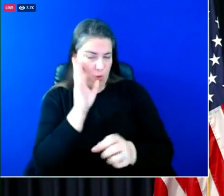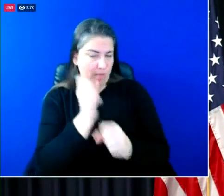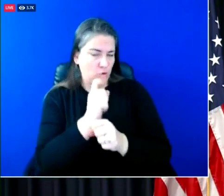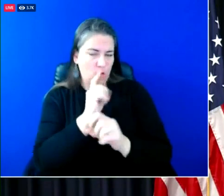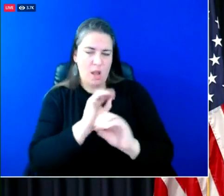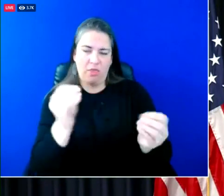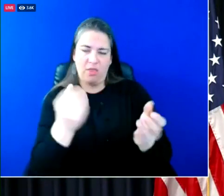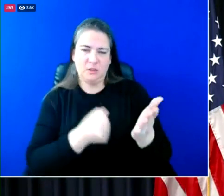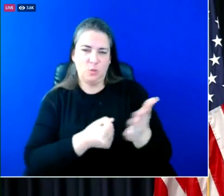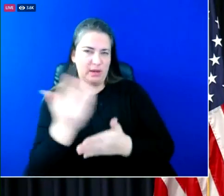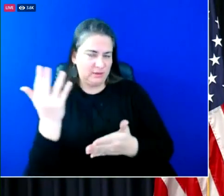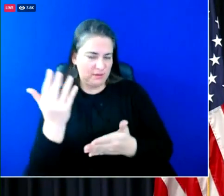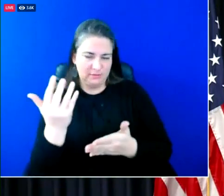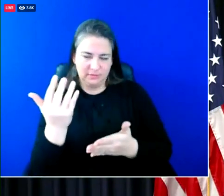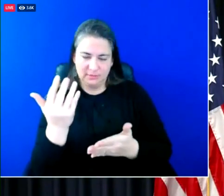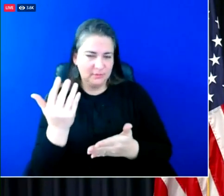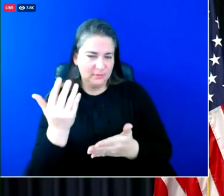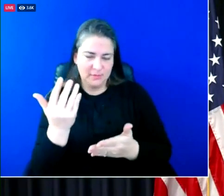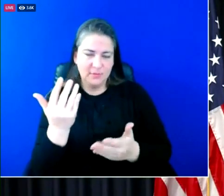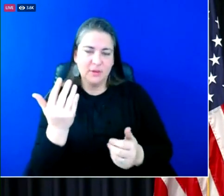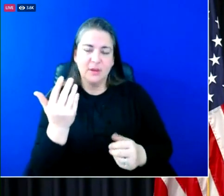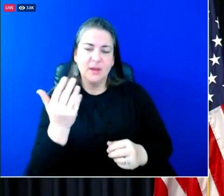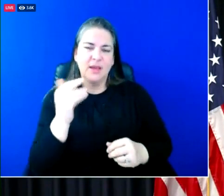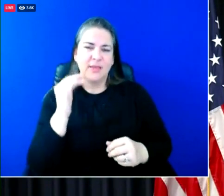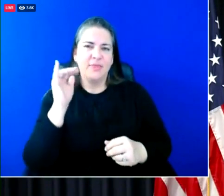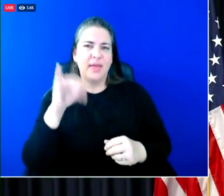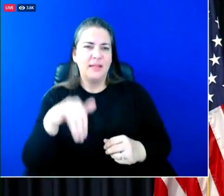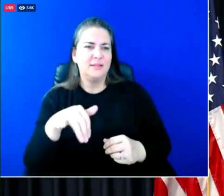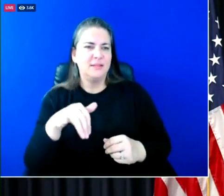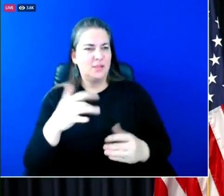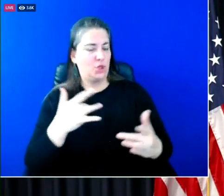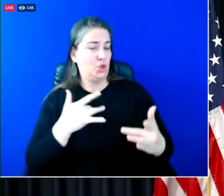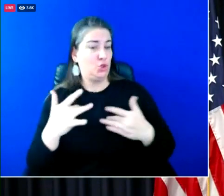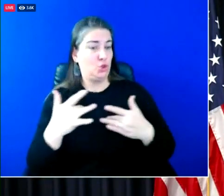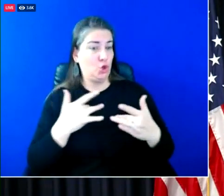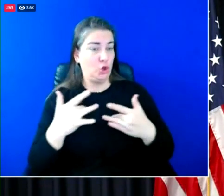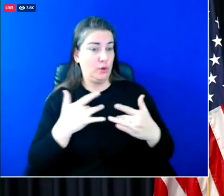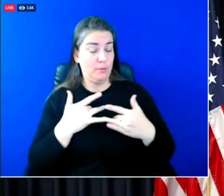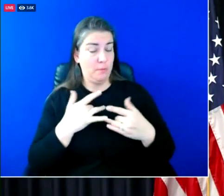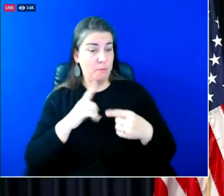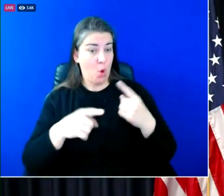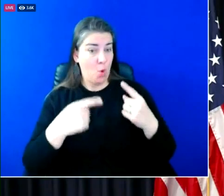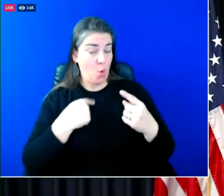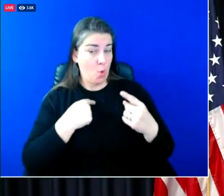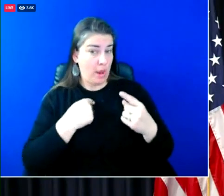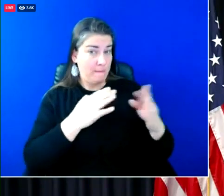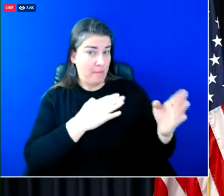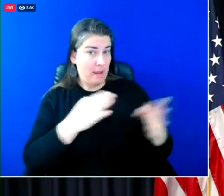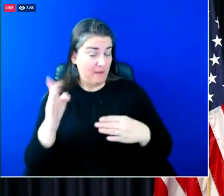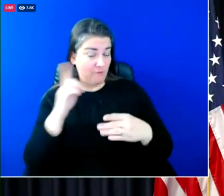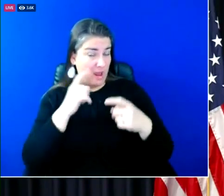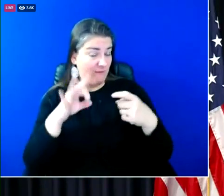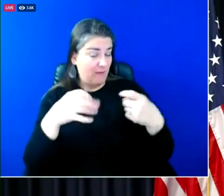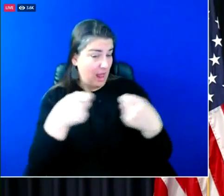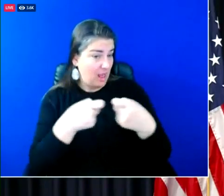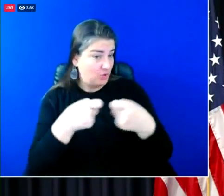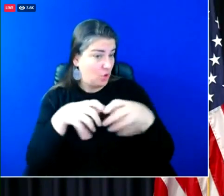again. It's It's the bigger concern there. But when we've planned for is the loss of power that would affect that deep refrigeration unit,